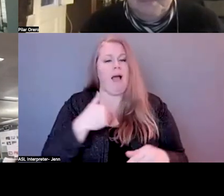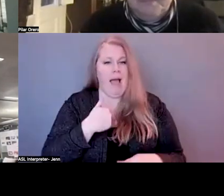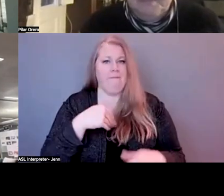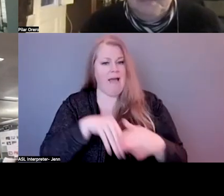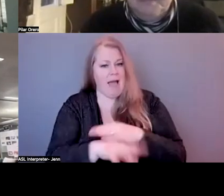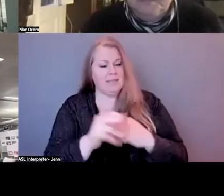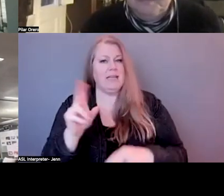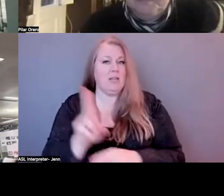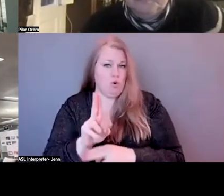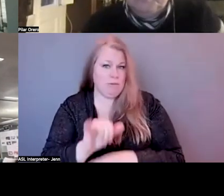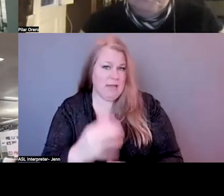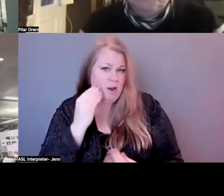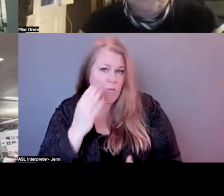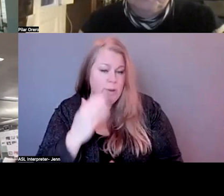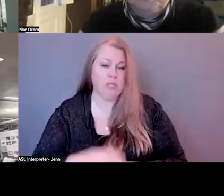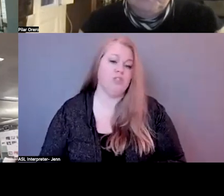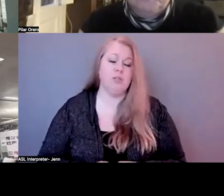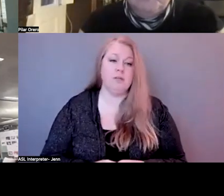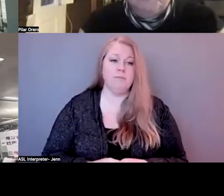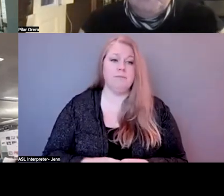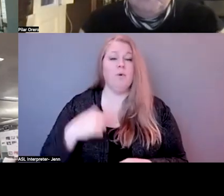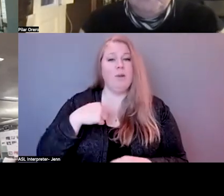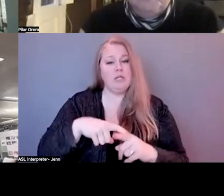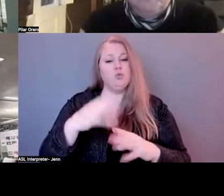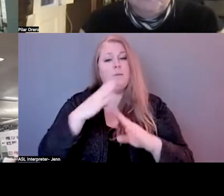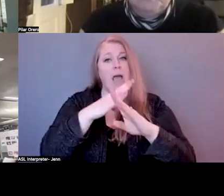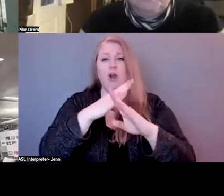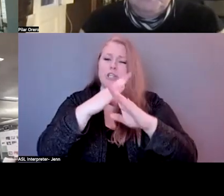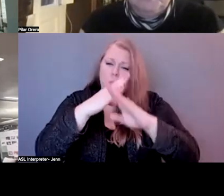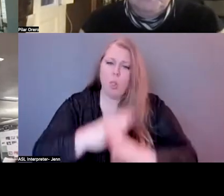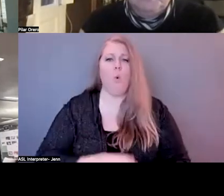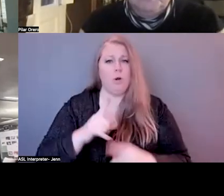And how we can lower the barriers to enable people to do that.